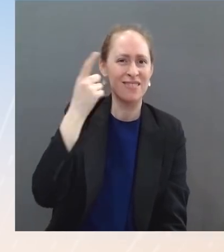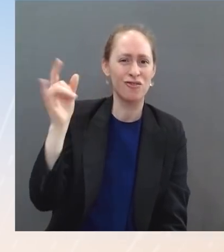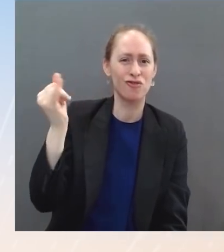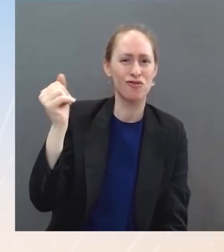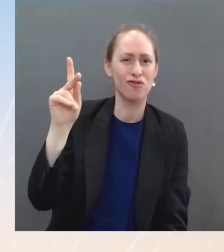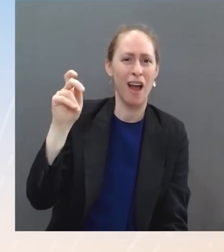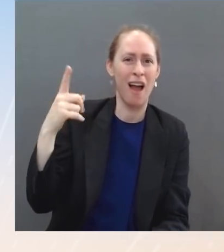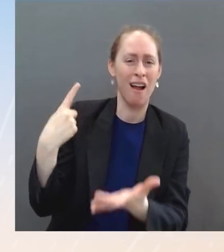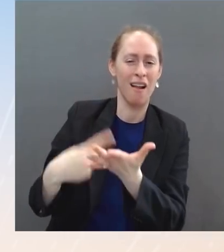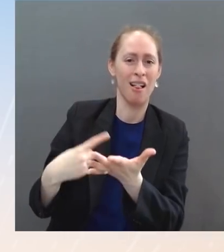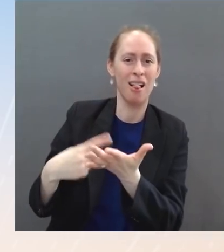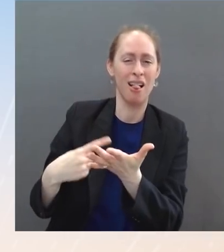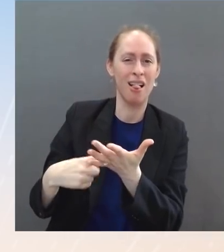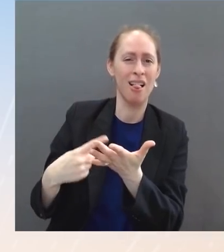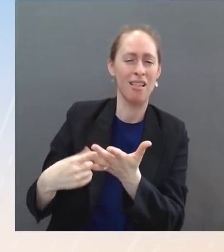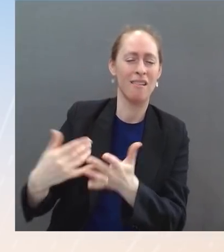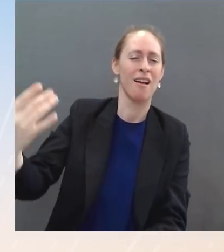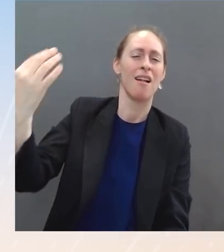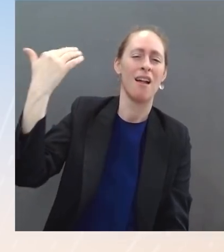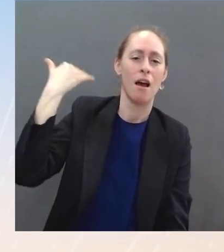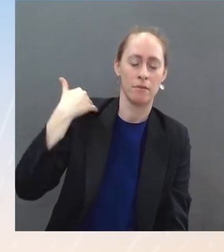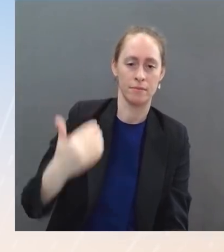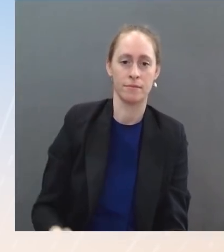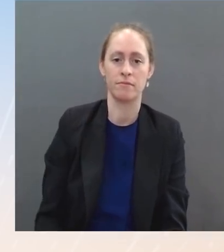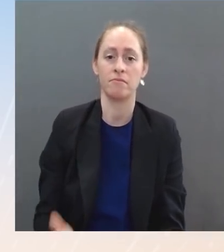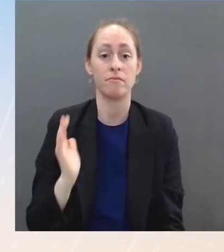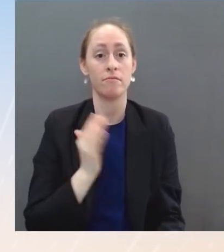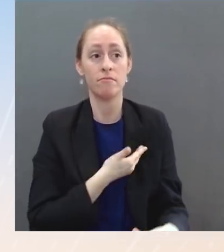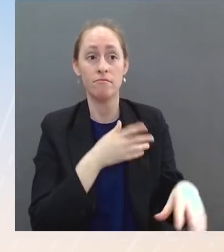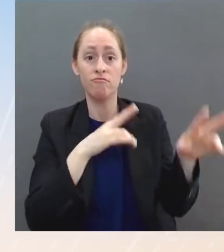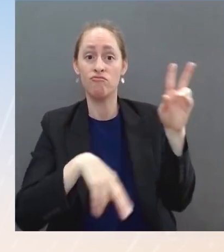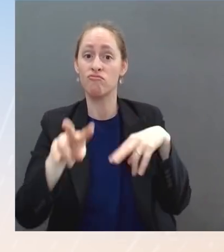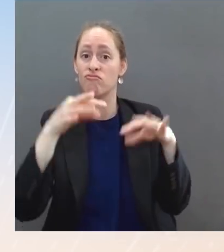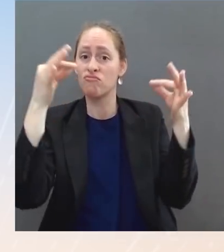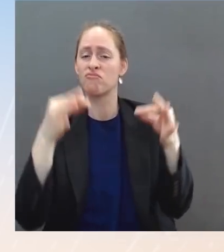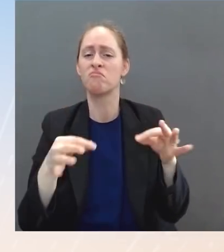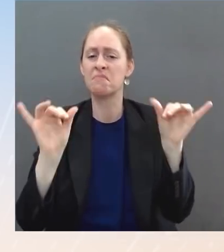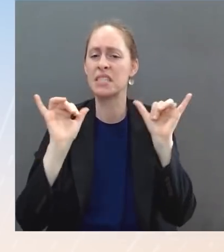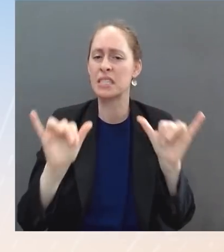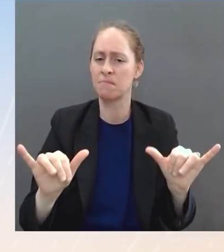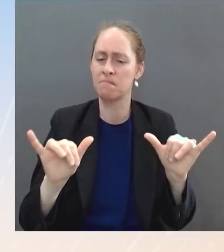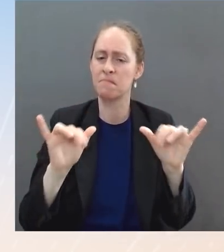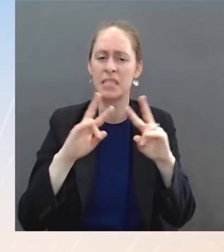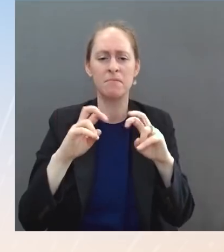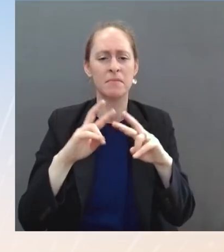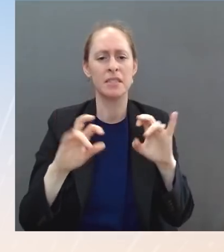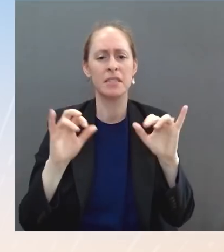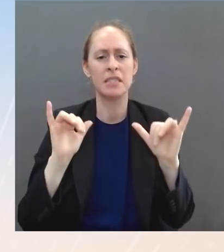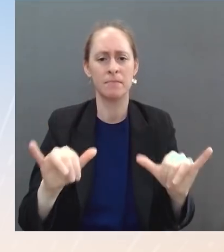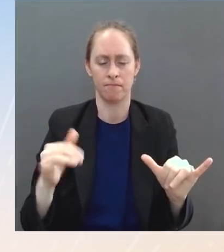but we continue to convey the same expectations of abiding by sanctions. The Press: And then, on COVID funding,